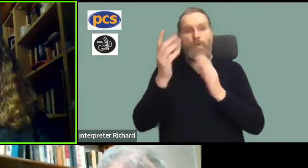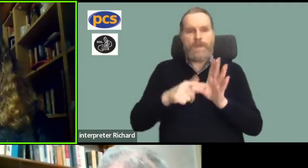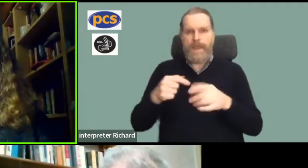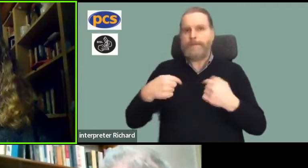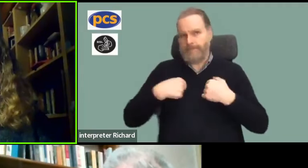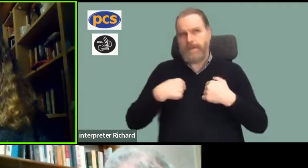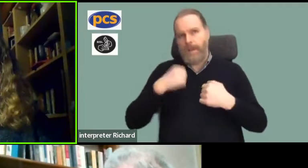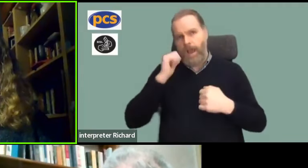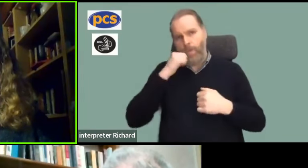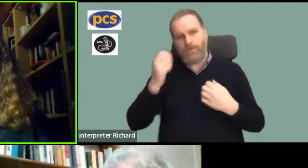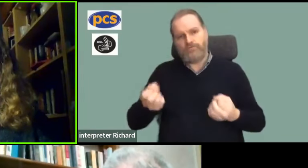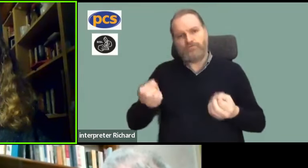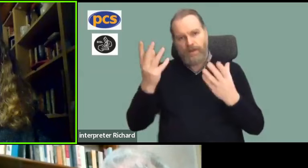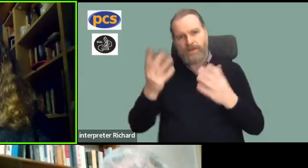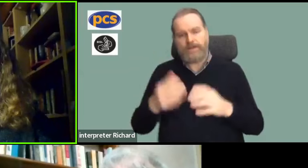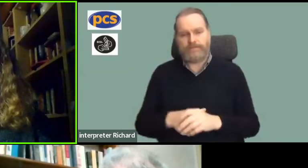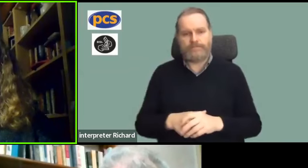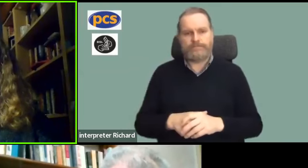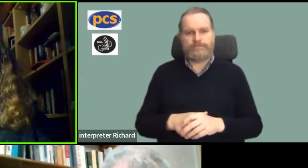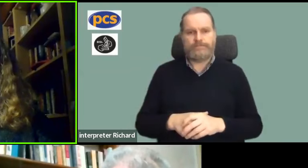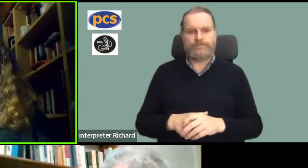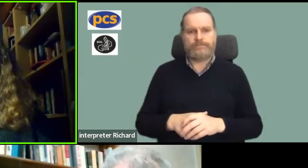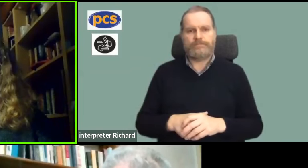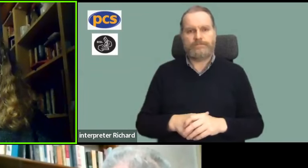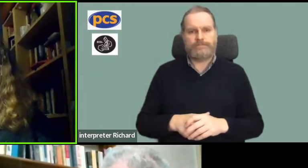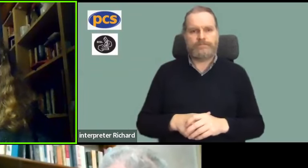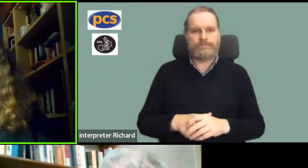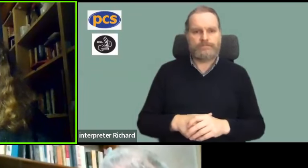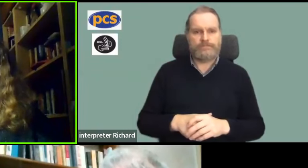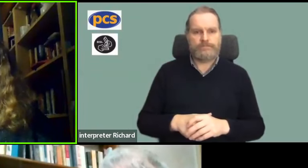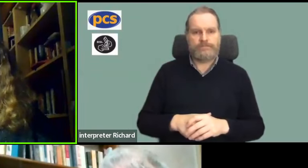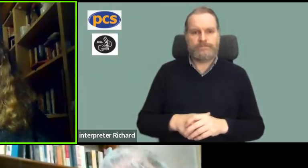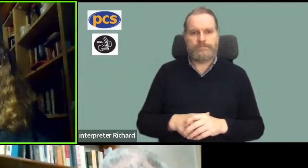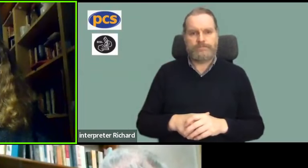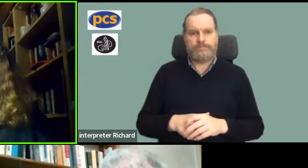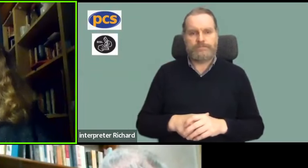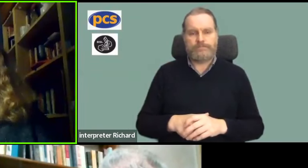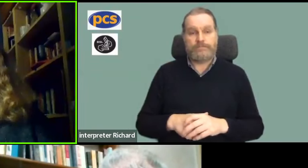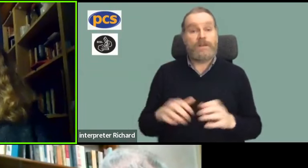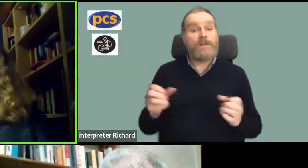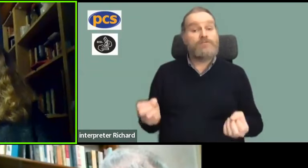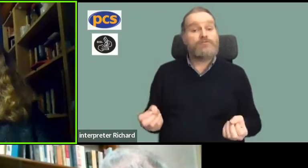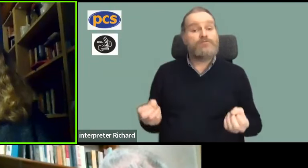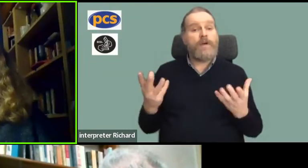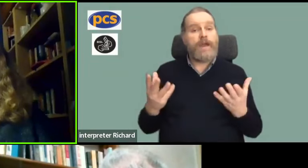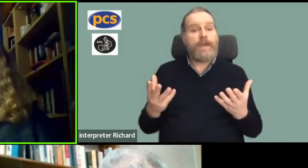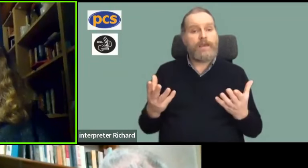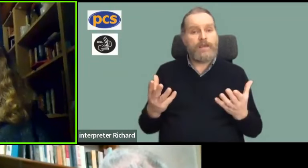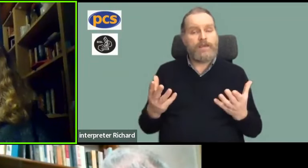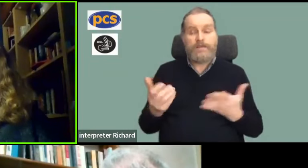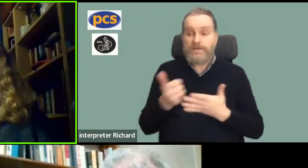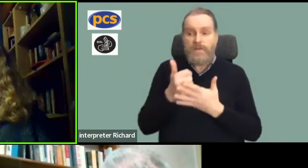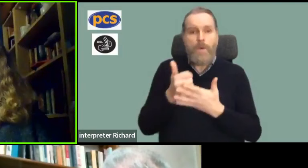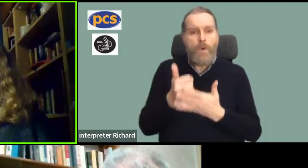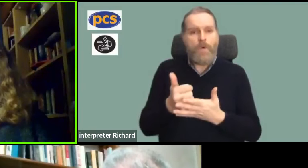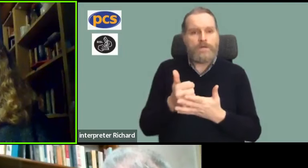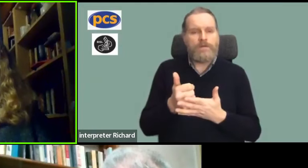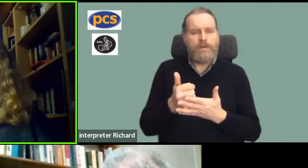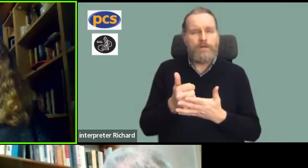be joining you We hope to be joining you in the new Year, and so Jared ty from Dedpe North. Most severe